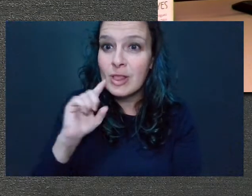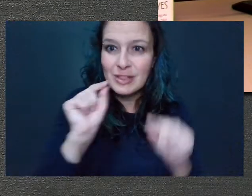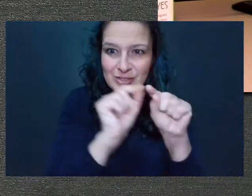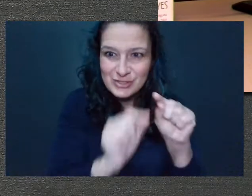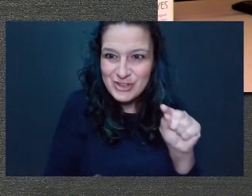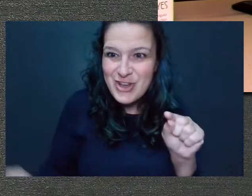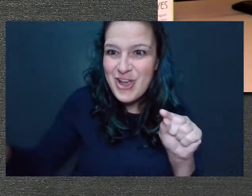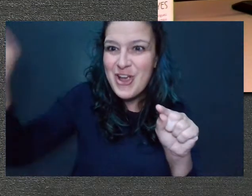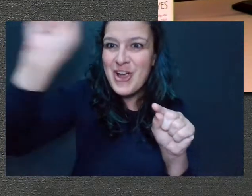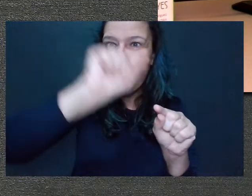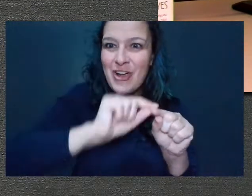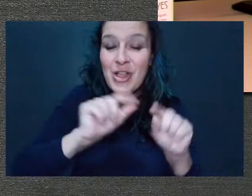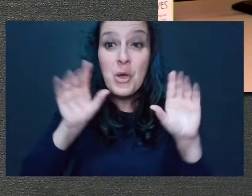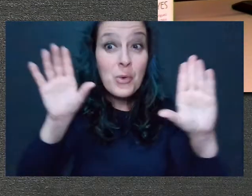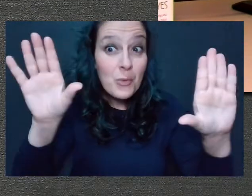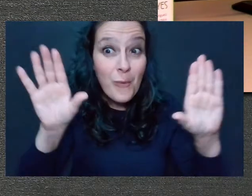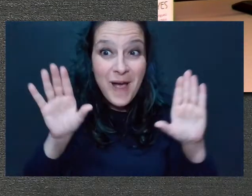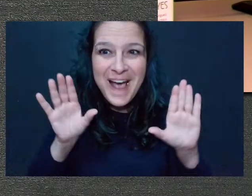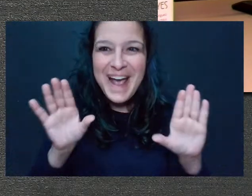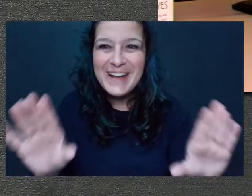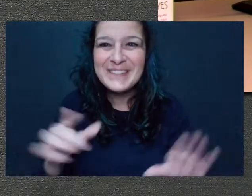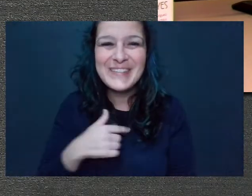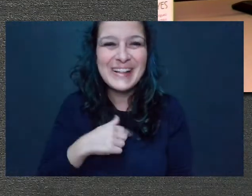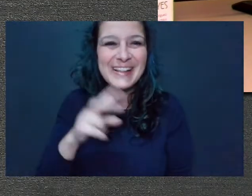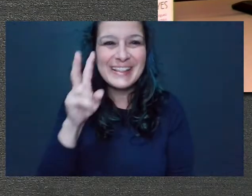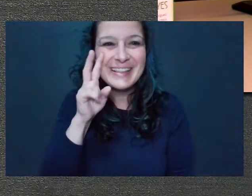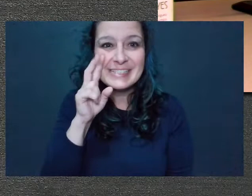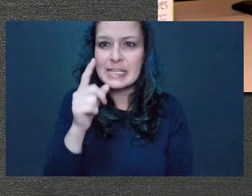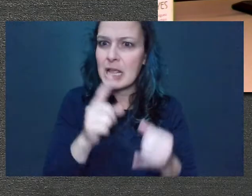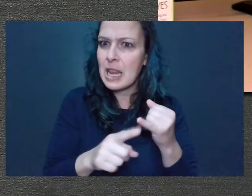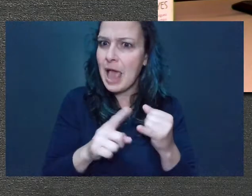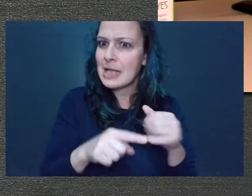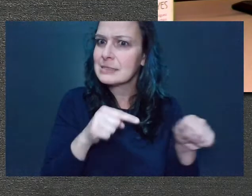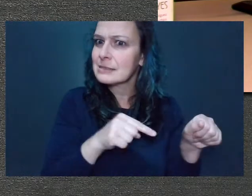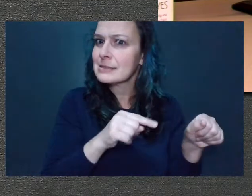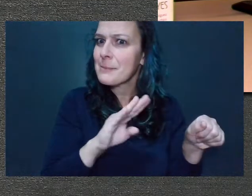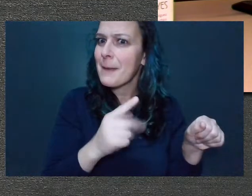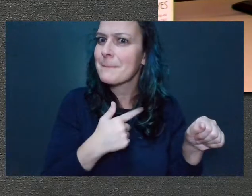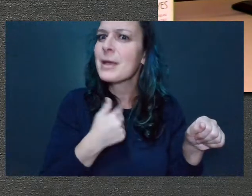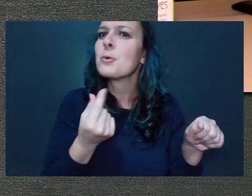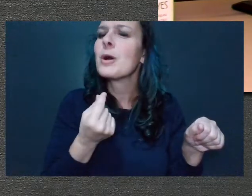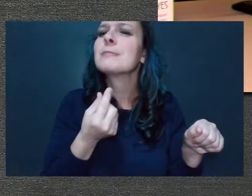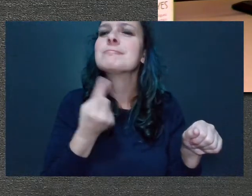Wonderful. Let's see what that last thing is that we have in our bag.